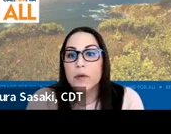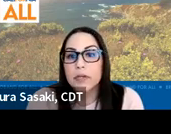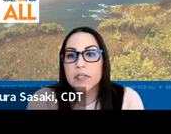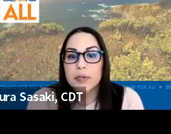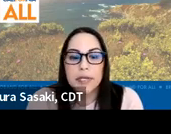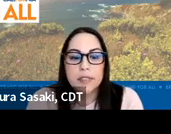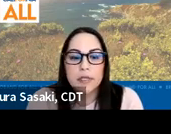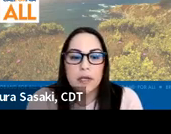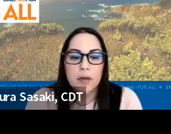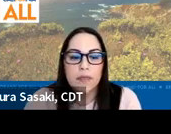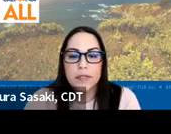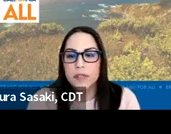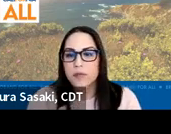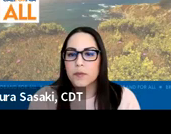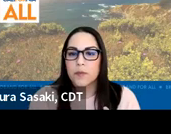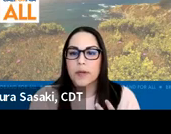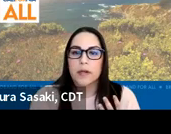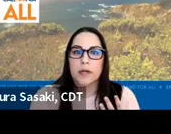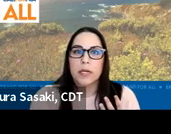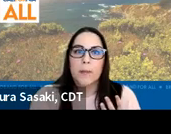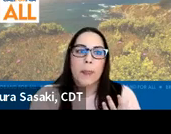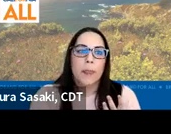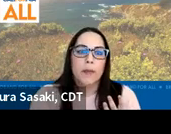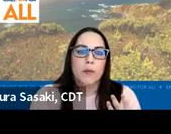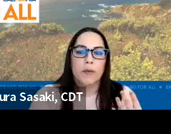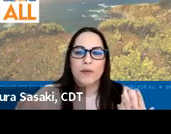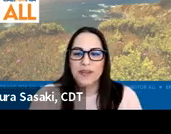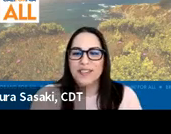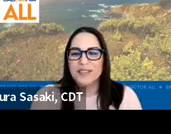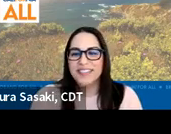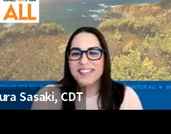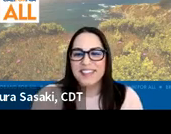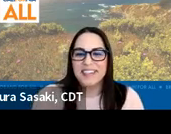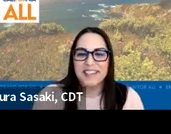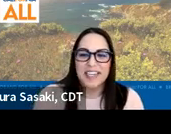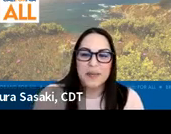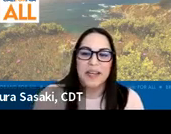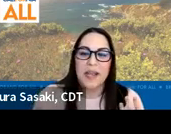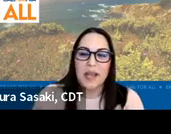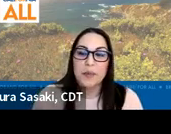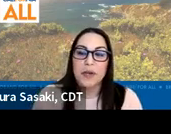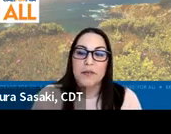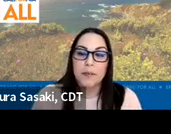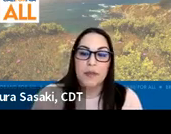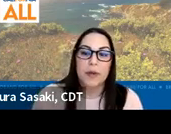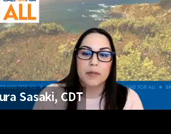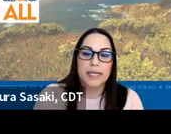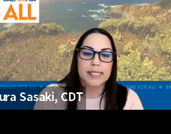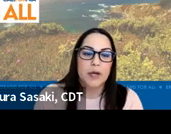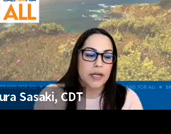your experience. This is where we're really really seeking engagement and input from the public. It's